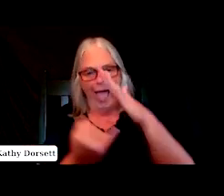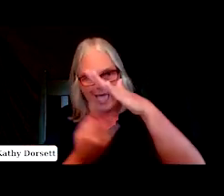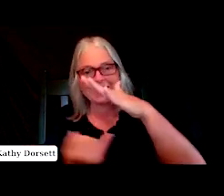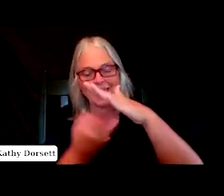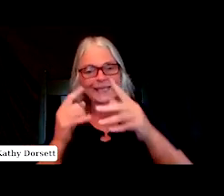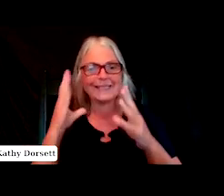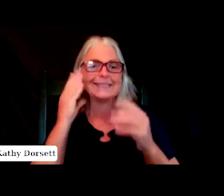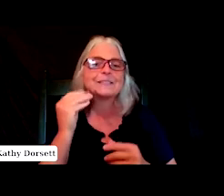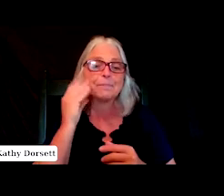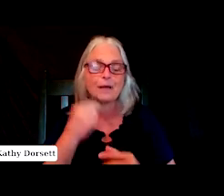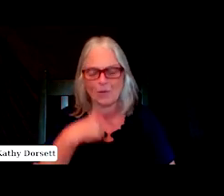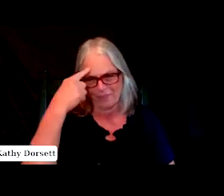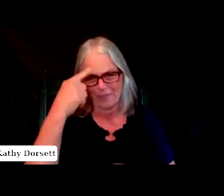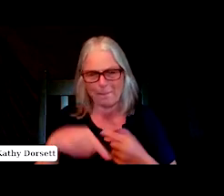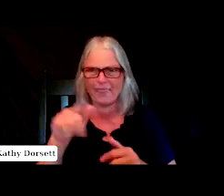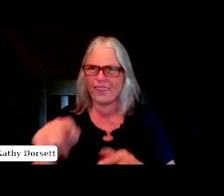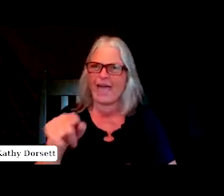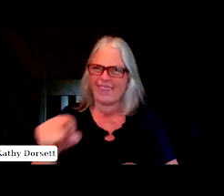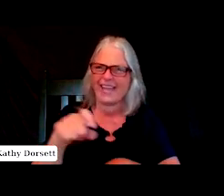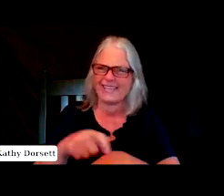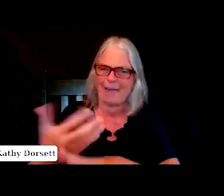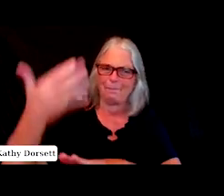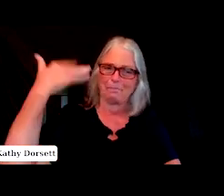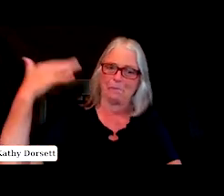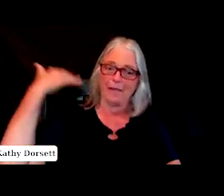And I was thinking about those days, and how agencies.